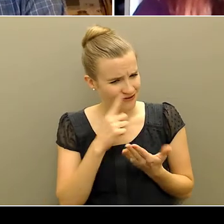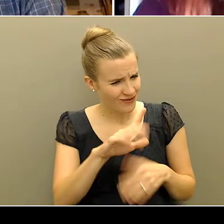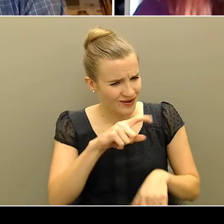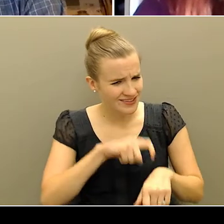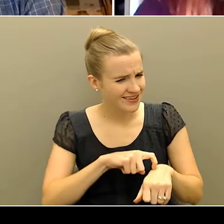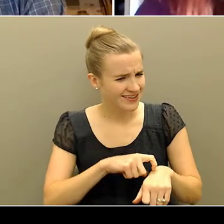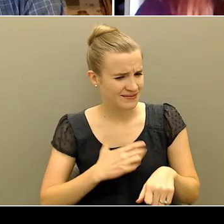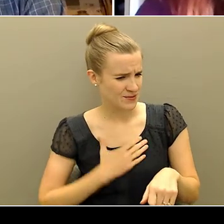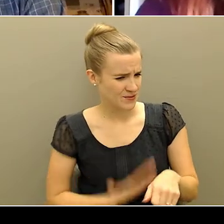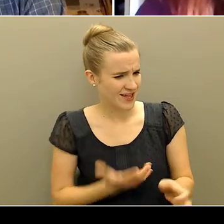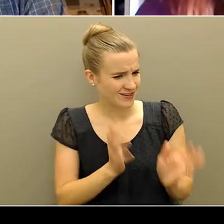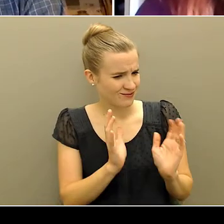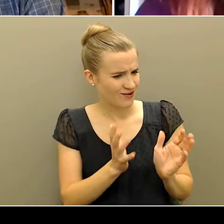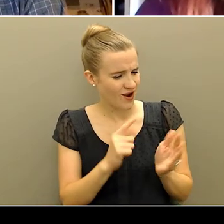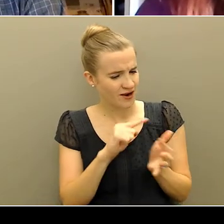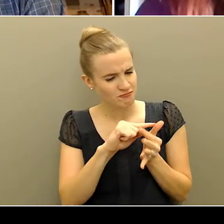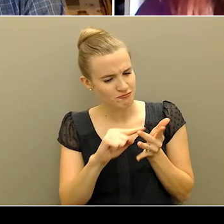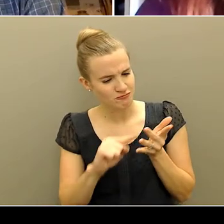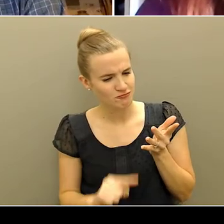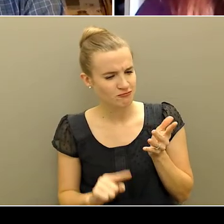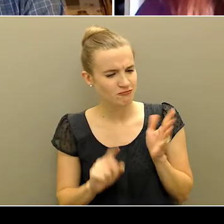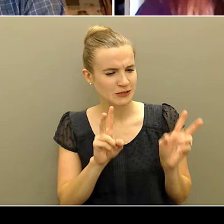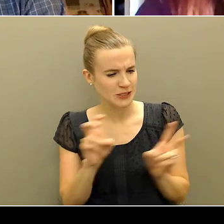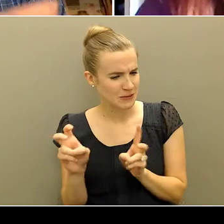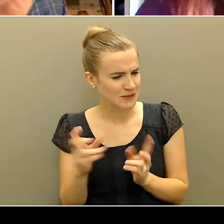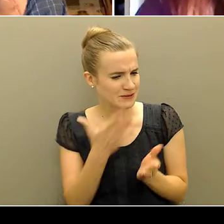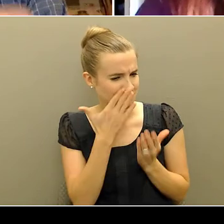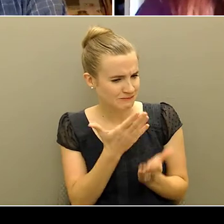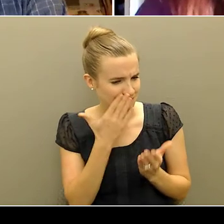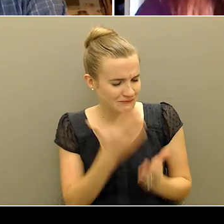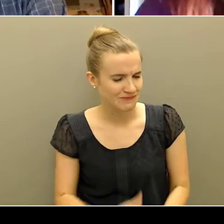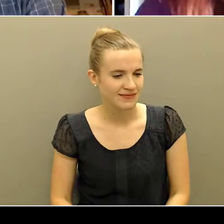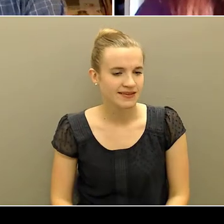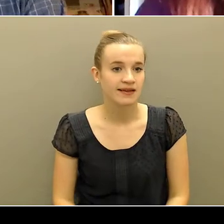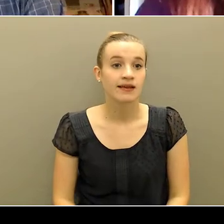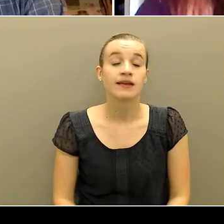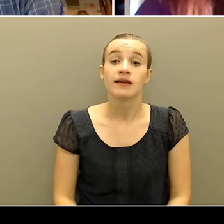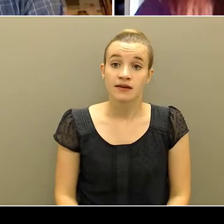wheelchairtraveling.com. And you know, you've got a ton of information on